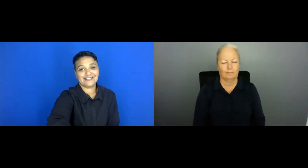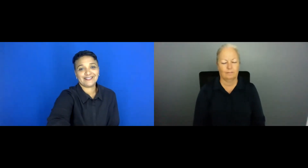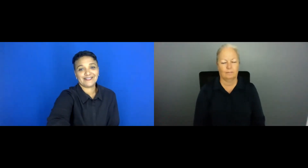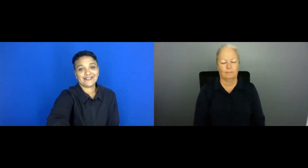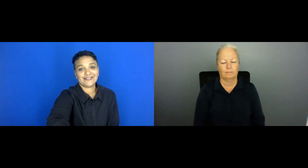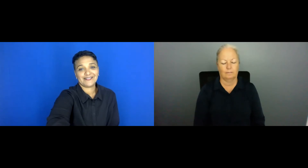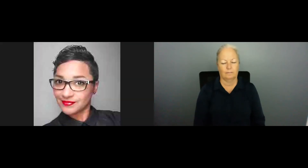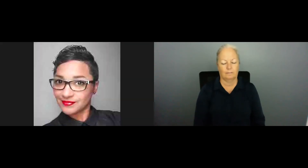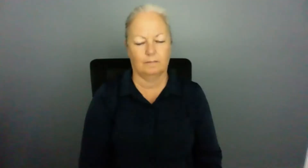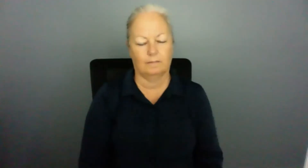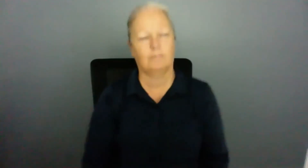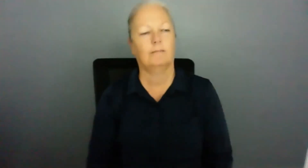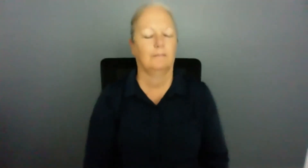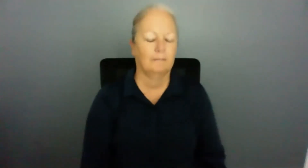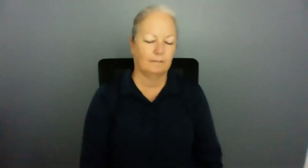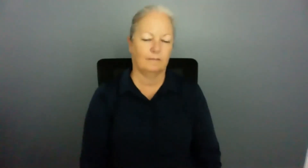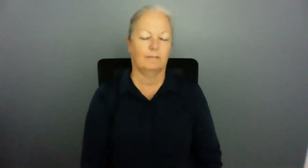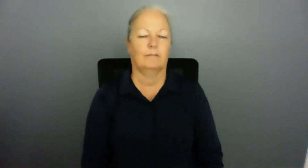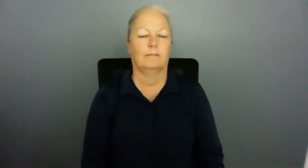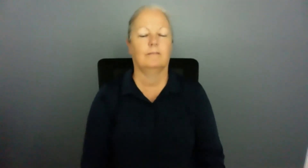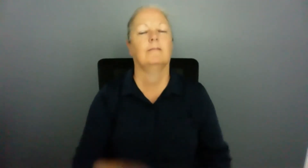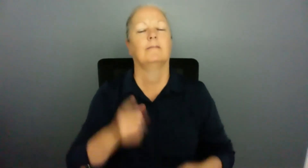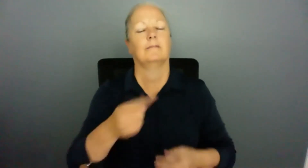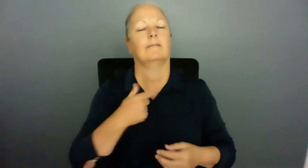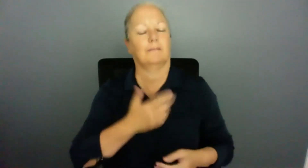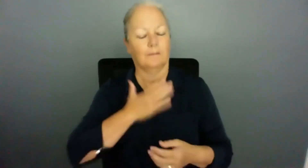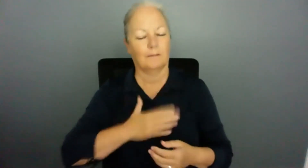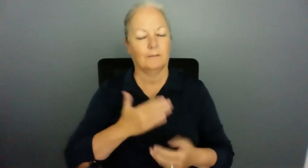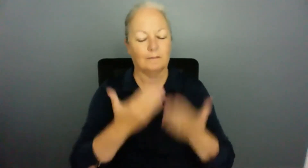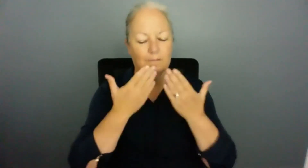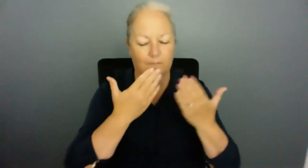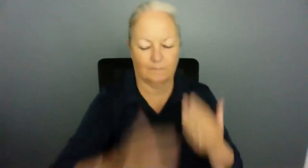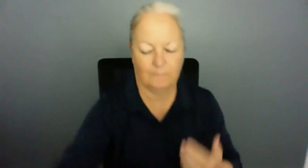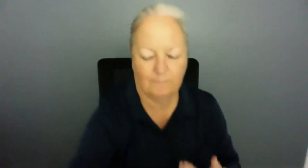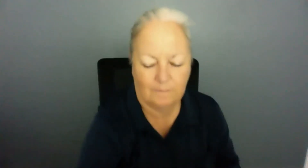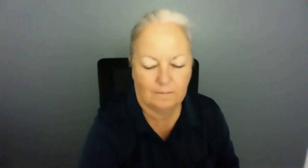the disability agenda especially within the broader youth movement i now have the pleasure to